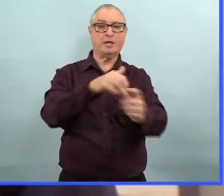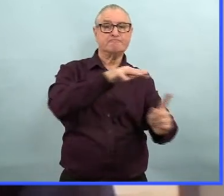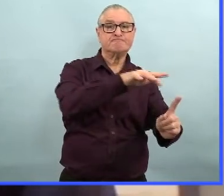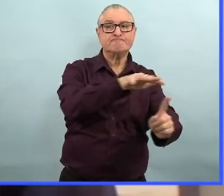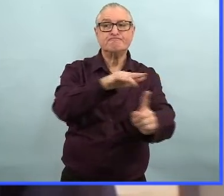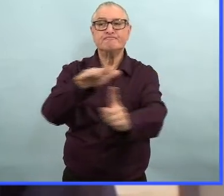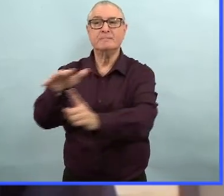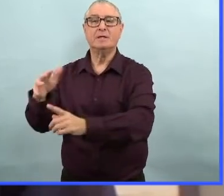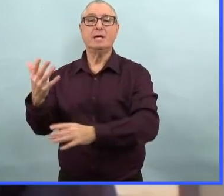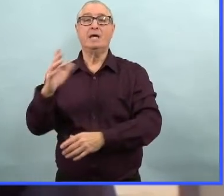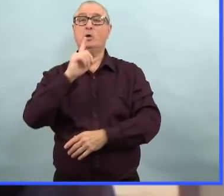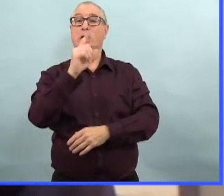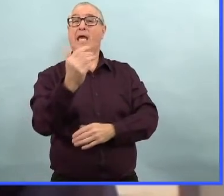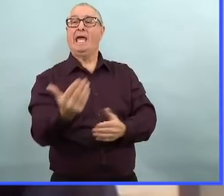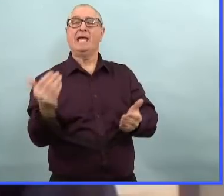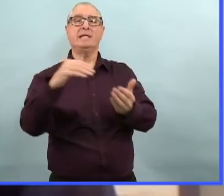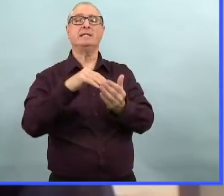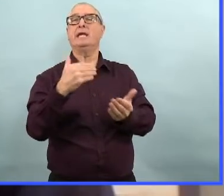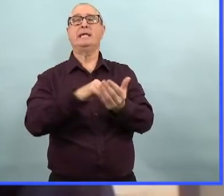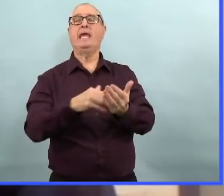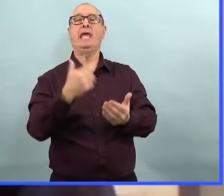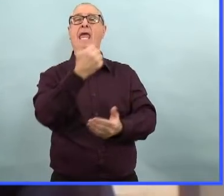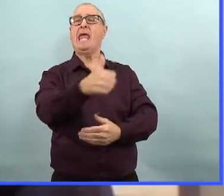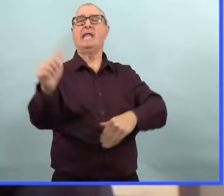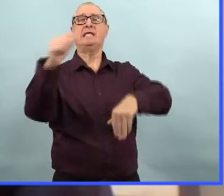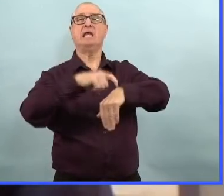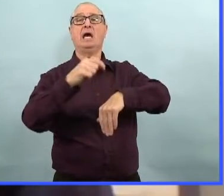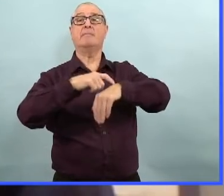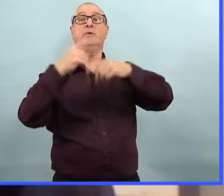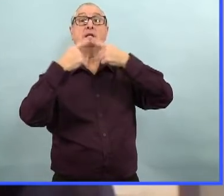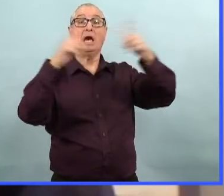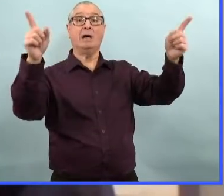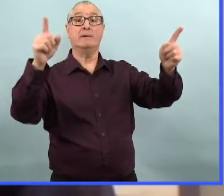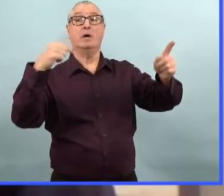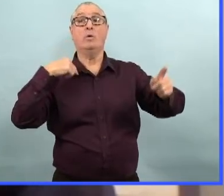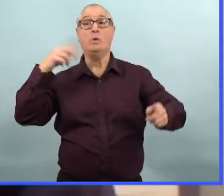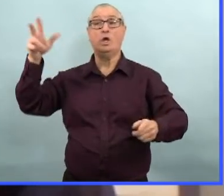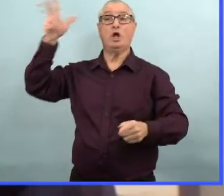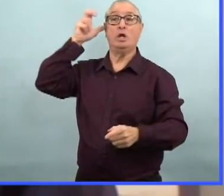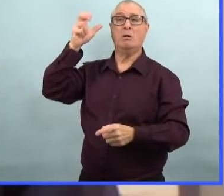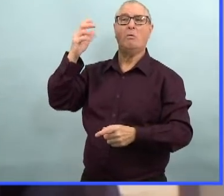and then we'll hear again on on this that they're not enough but then also that they're too much so